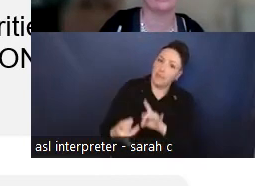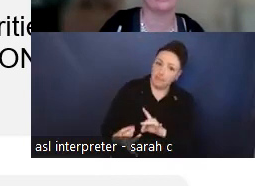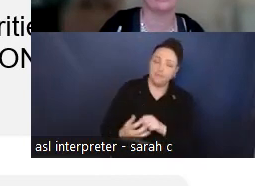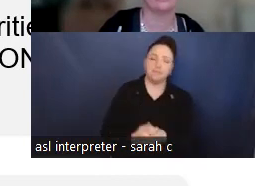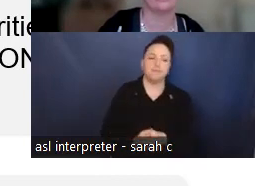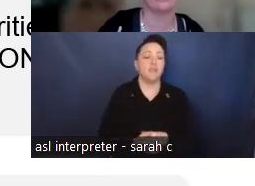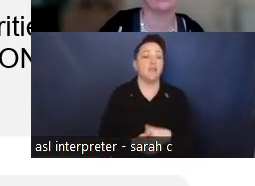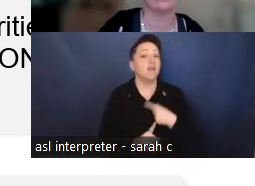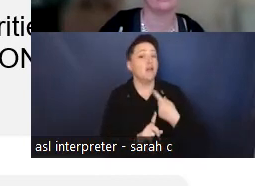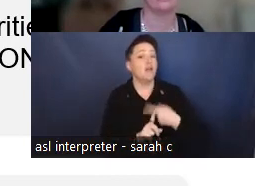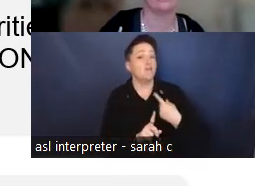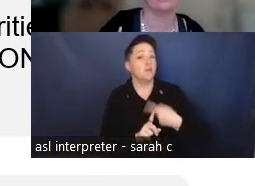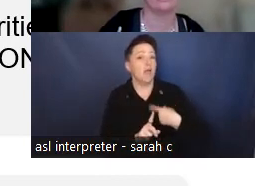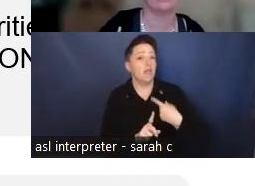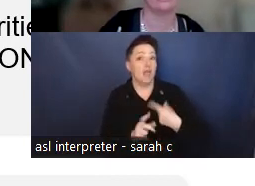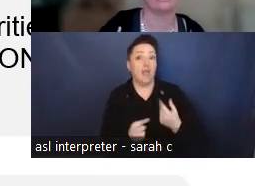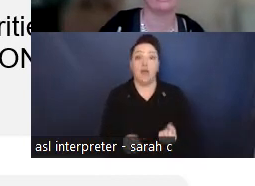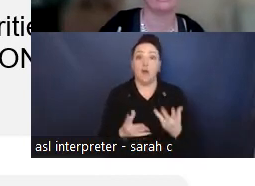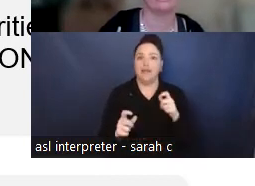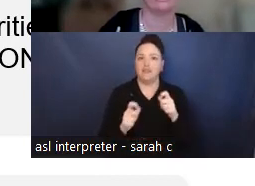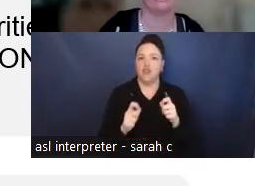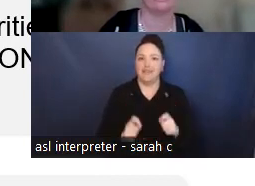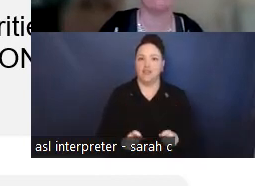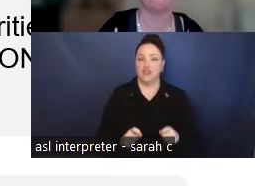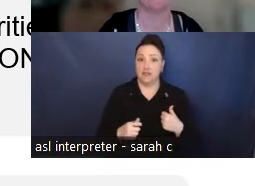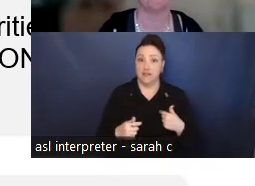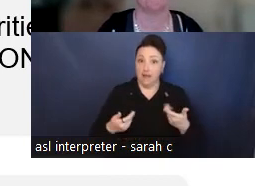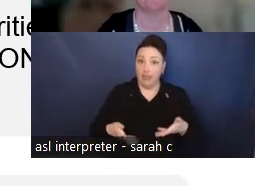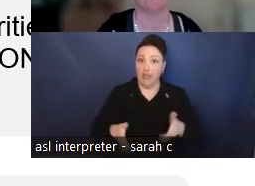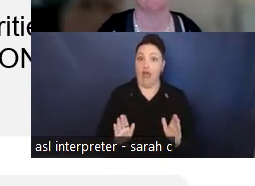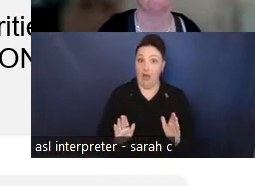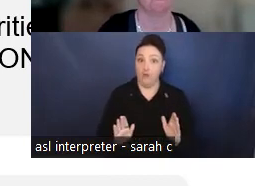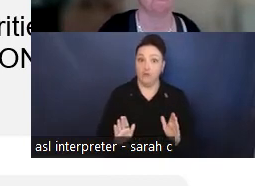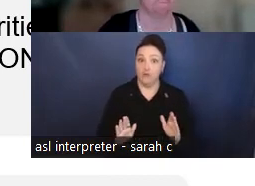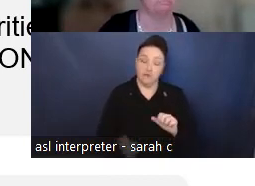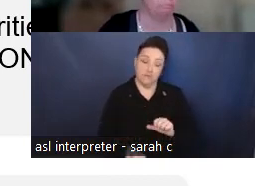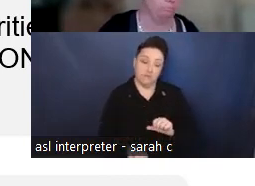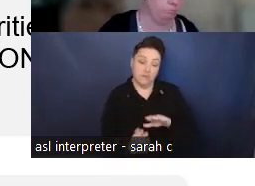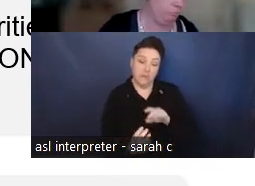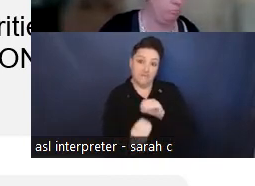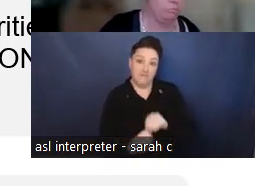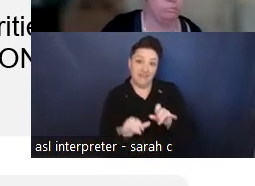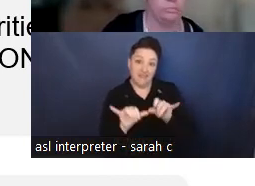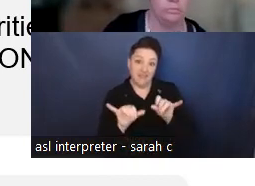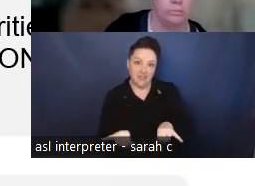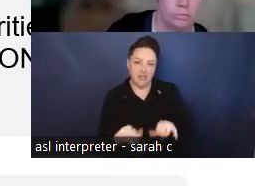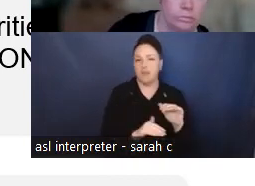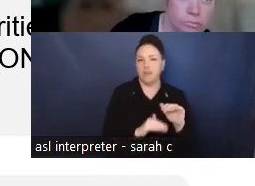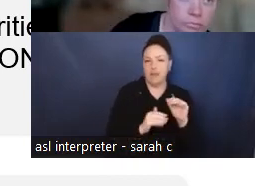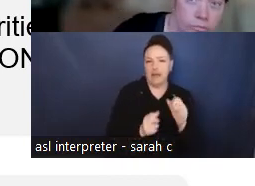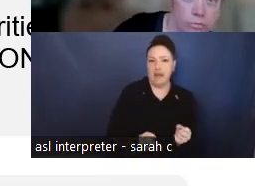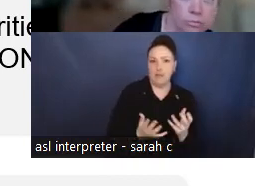many changes we can make so this group will prioritize it. We had two meetings so far